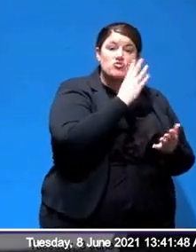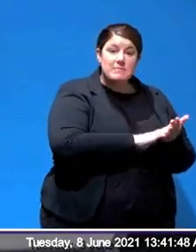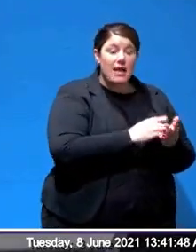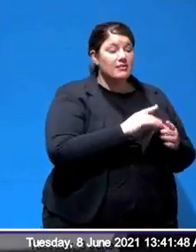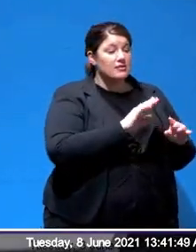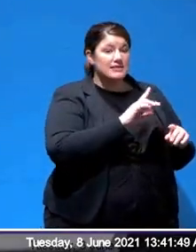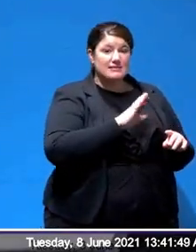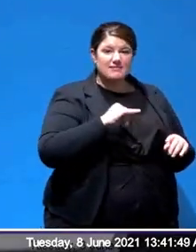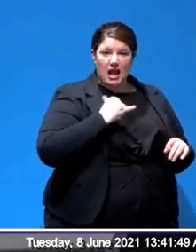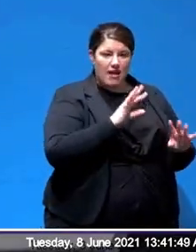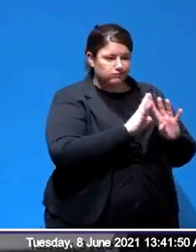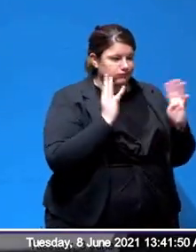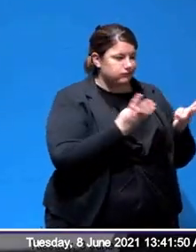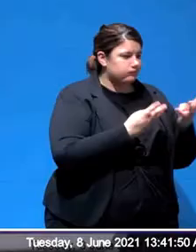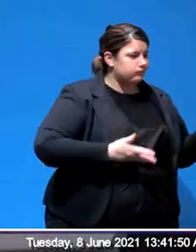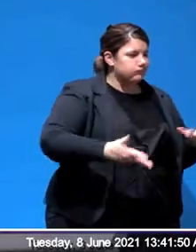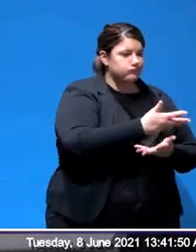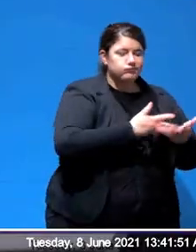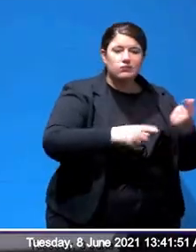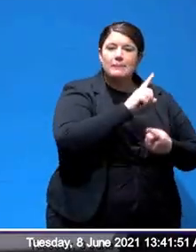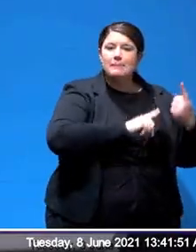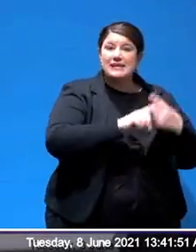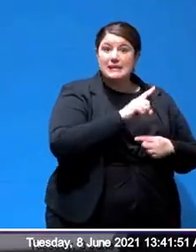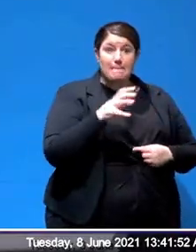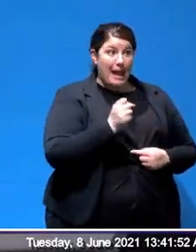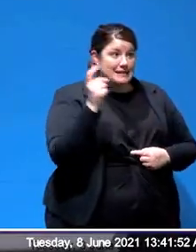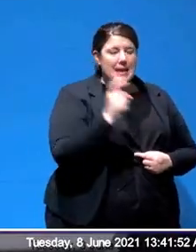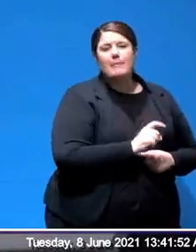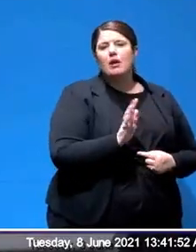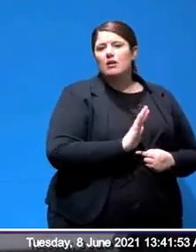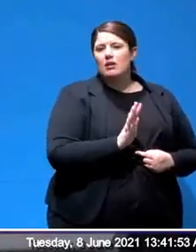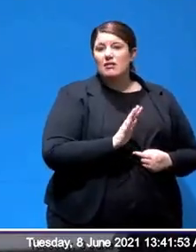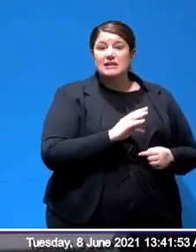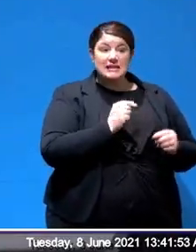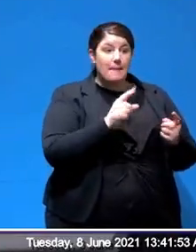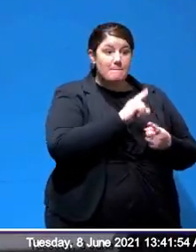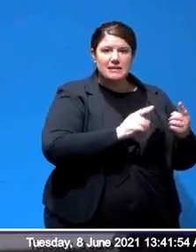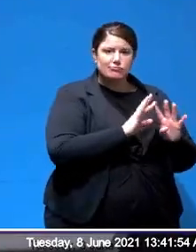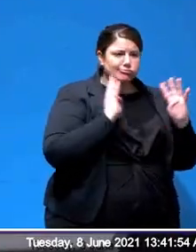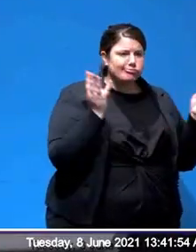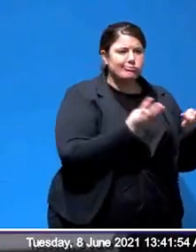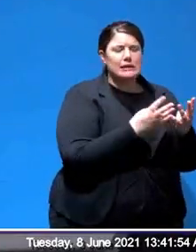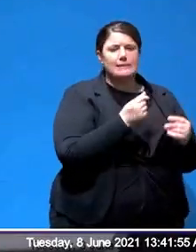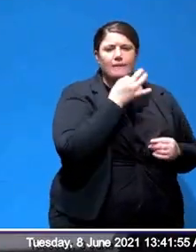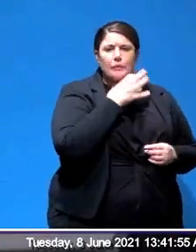would get together. It wasn't compulsory, so some meetings were well attended and others weren't so well attended.